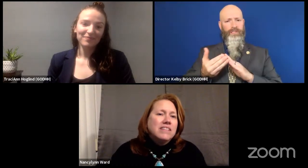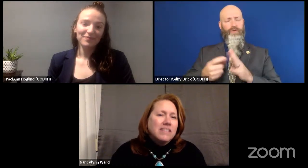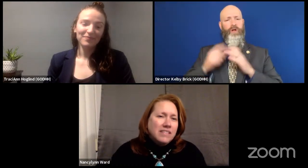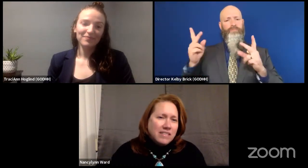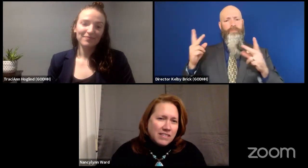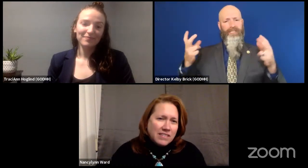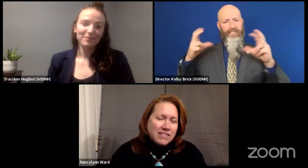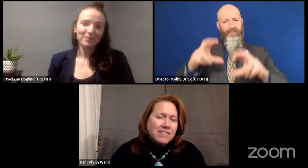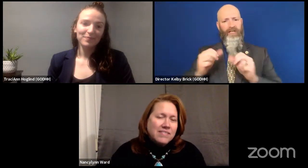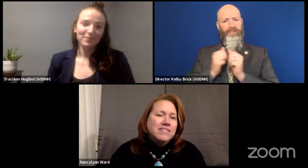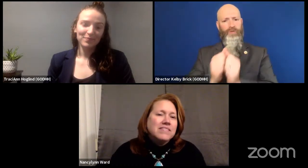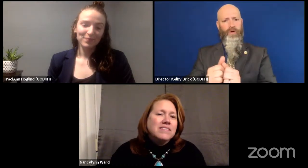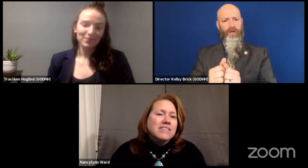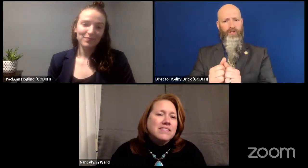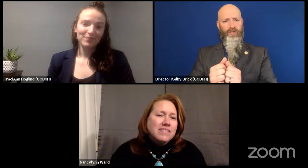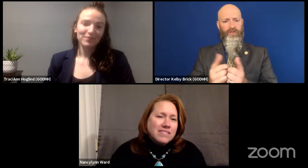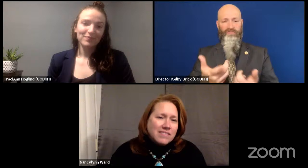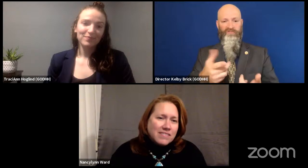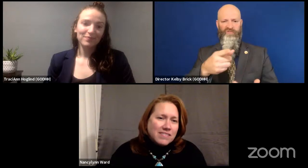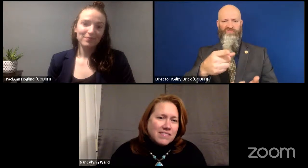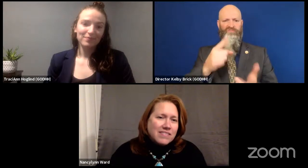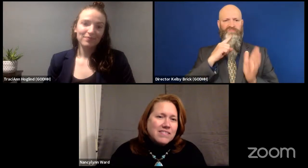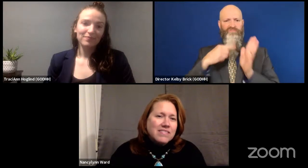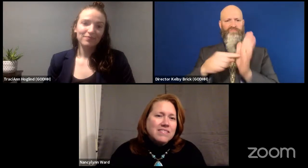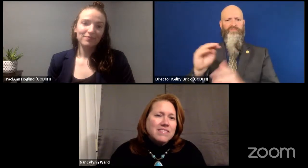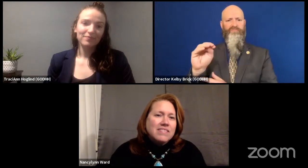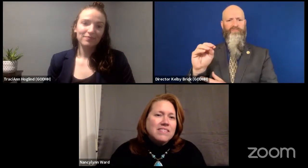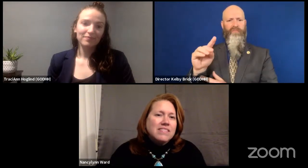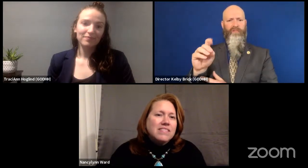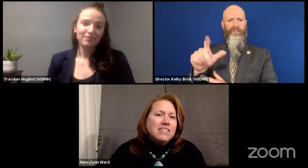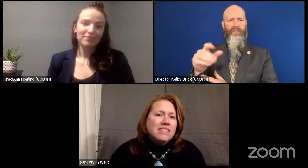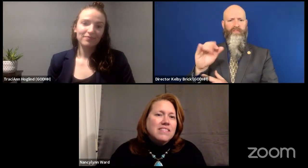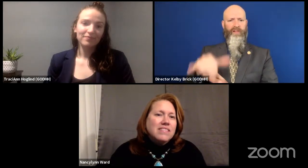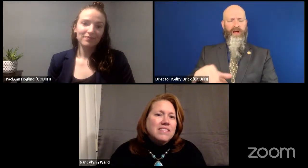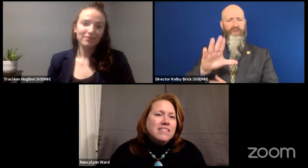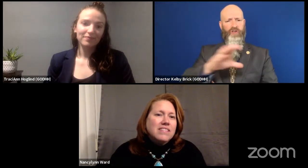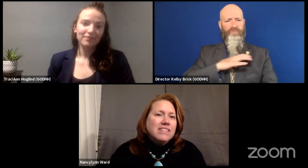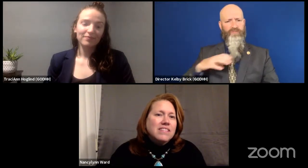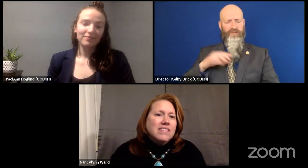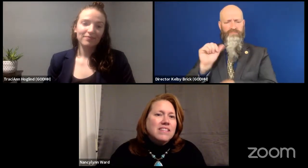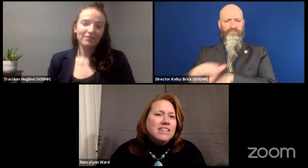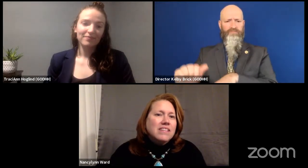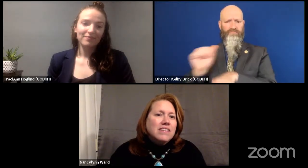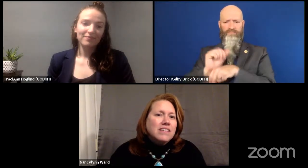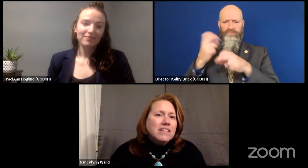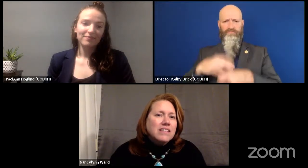advocacy, all of that comes from the community, and we're invested in this together. You embody